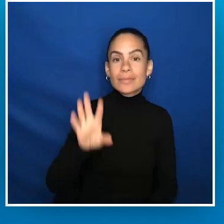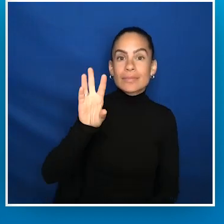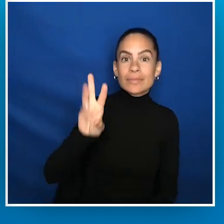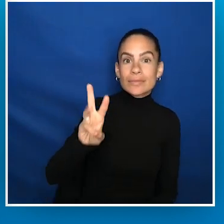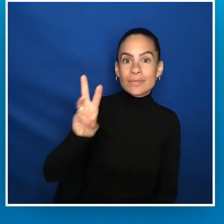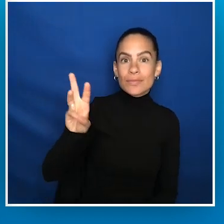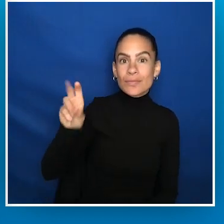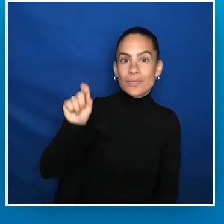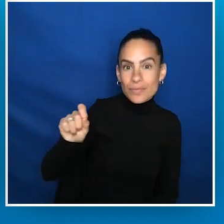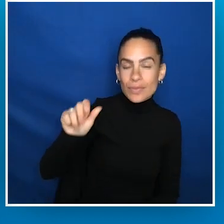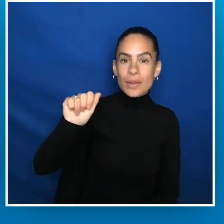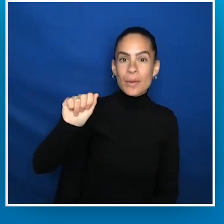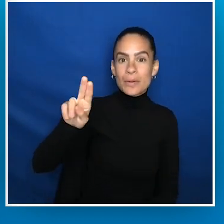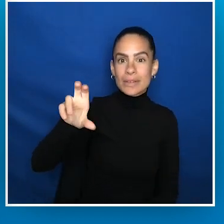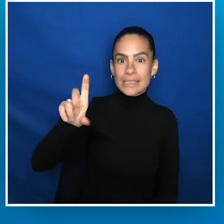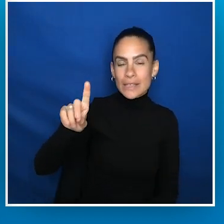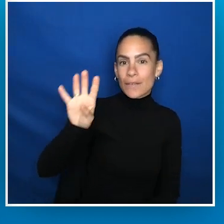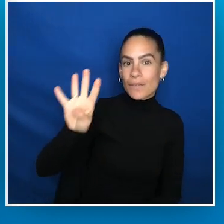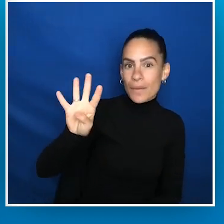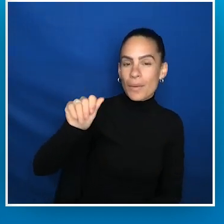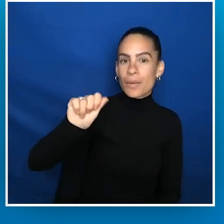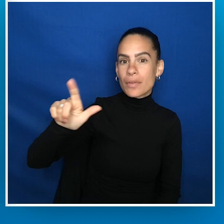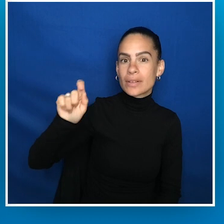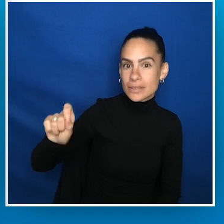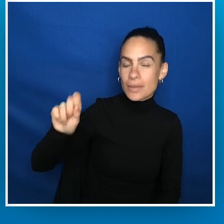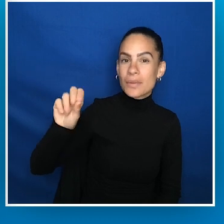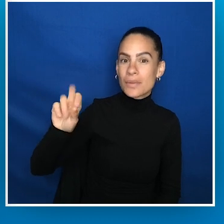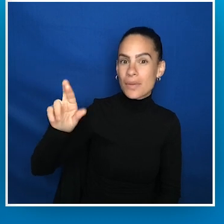at www.aucd4all.org